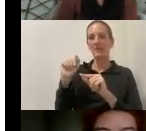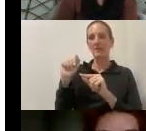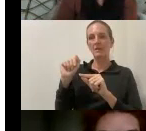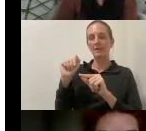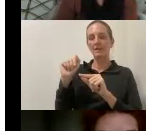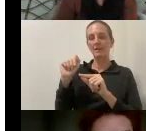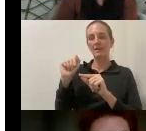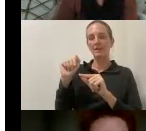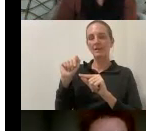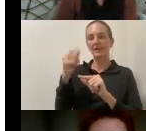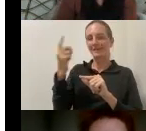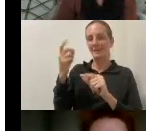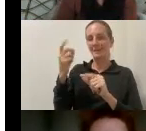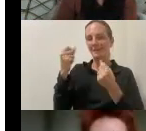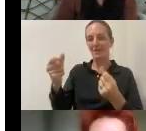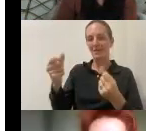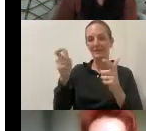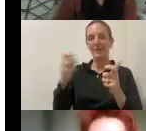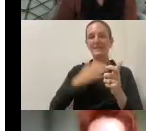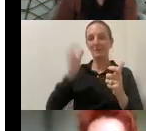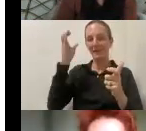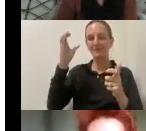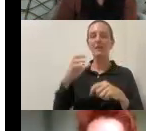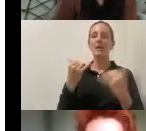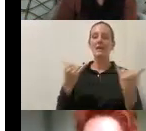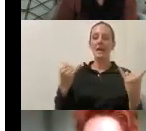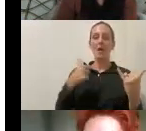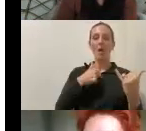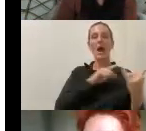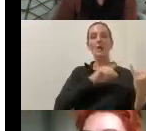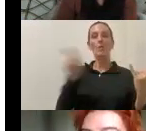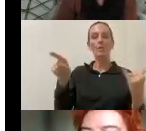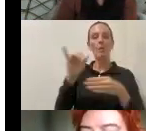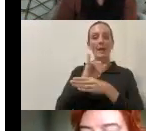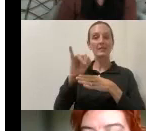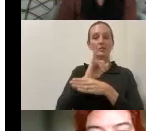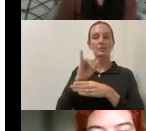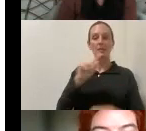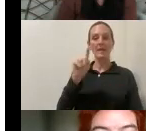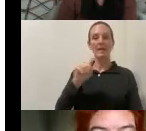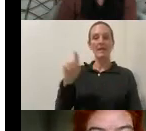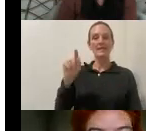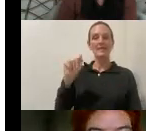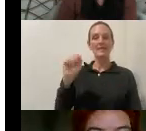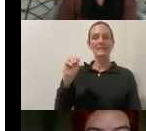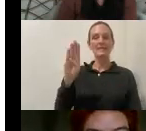I got involved with VIDEA from going on the internship to Zambia, I don't remember the year, I think it was about 2019.